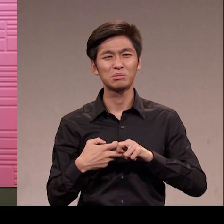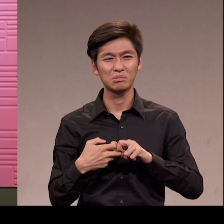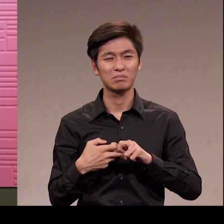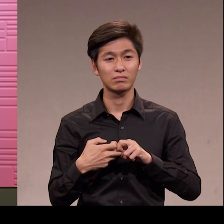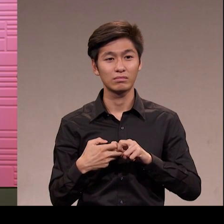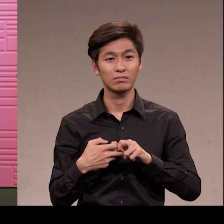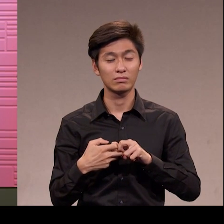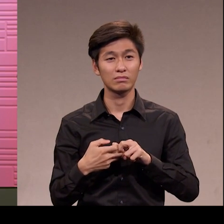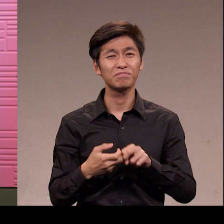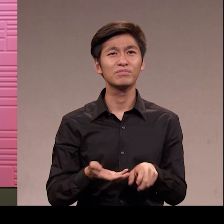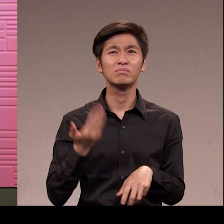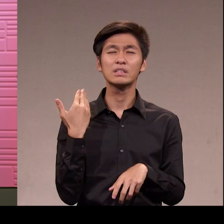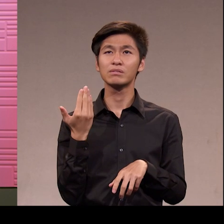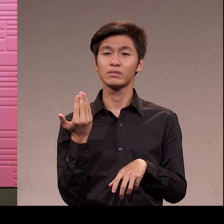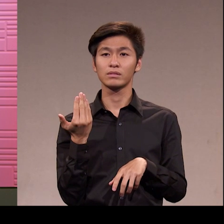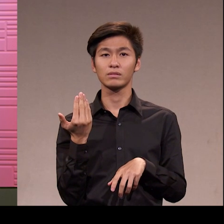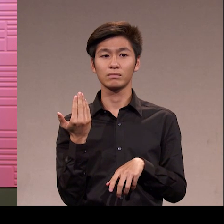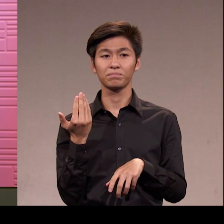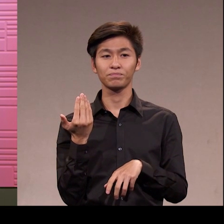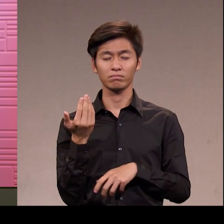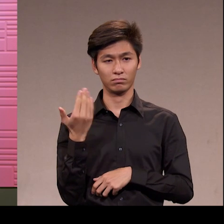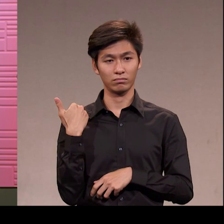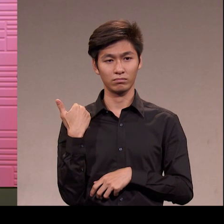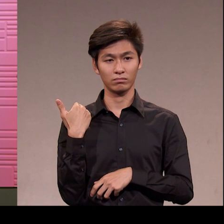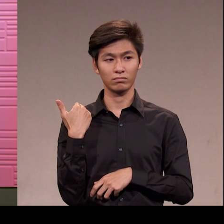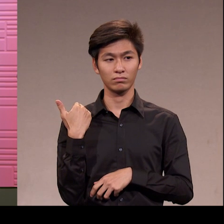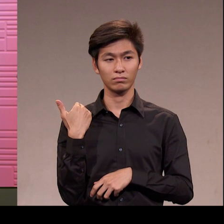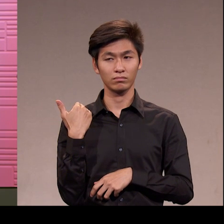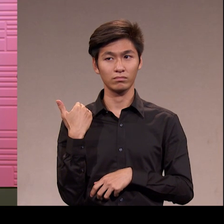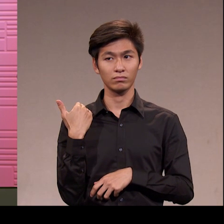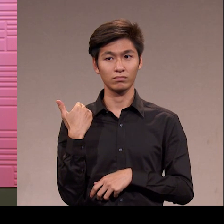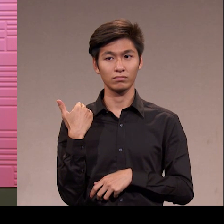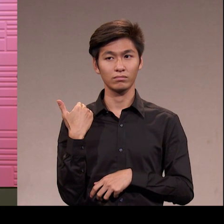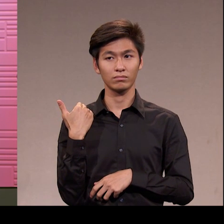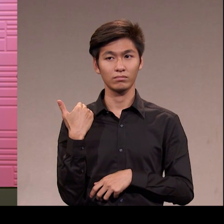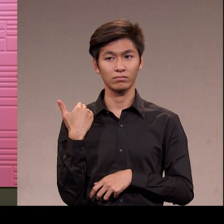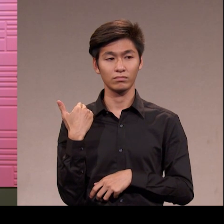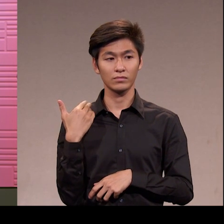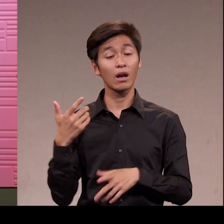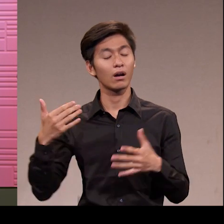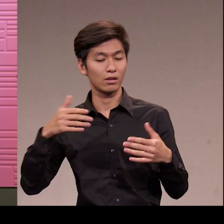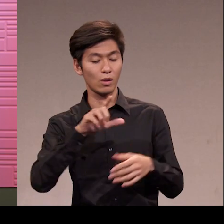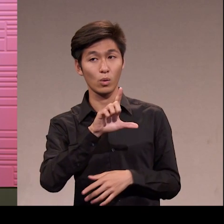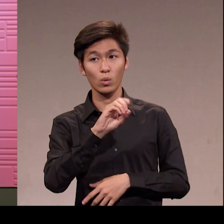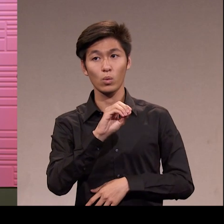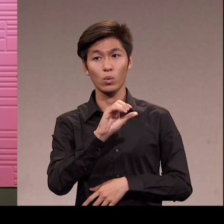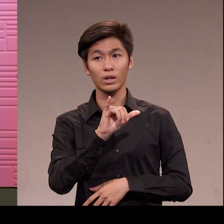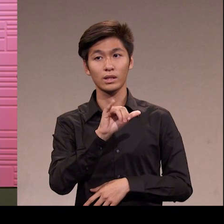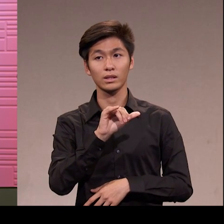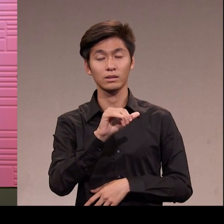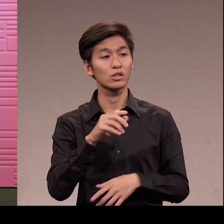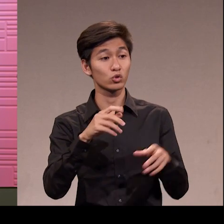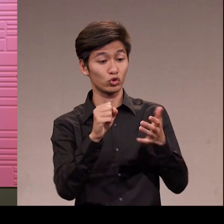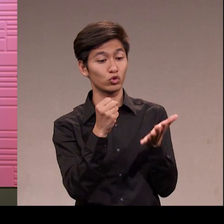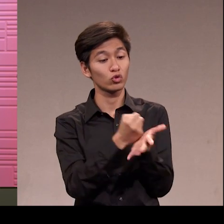Recently, there was a fight at the Low Yat shopping centre in KL. Many people were very concerned.